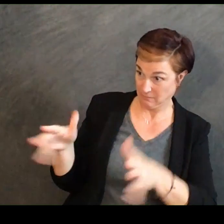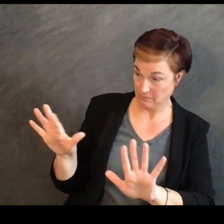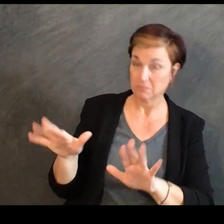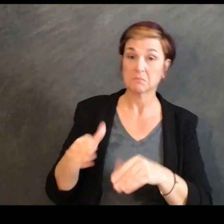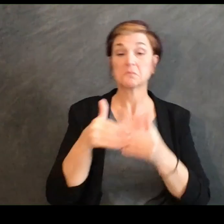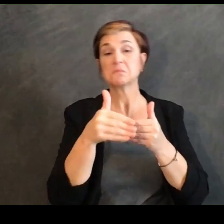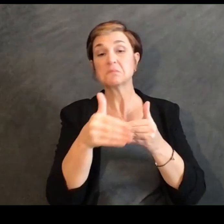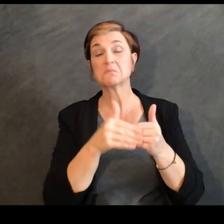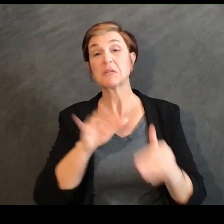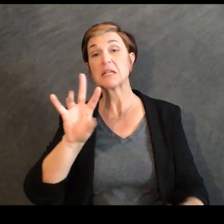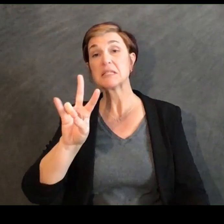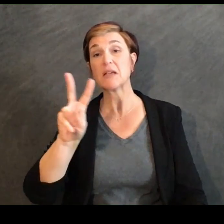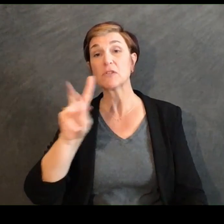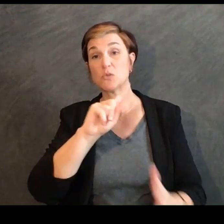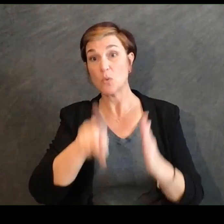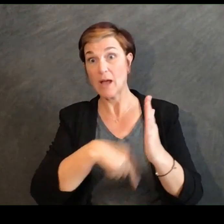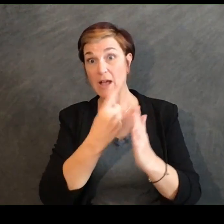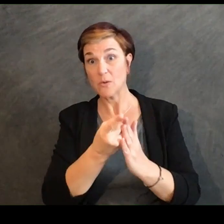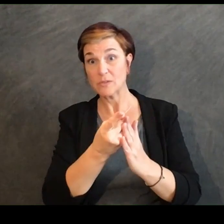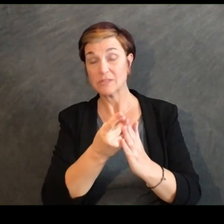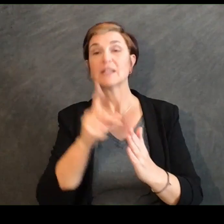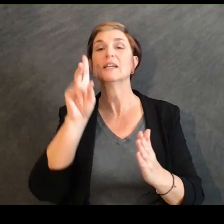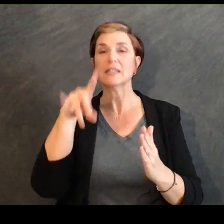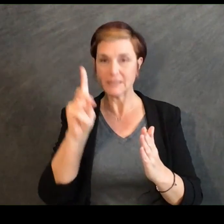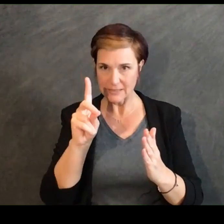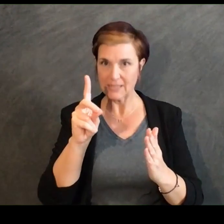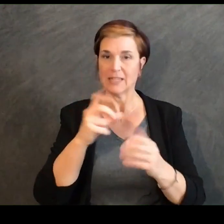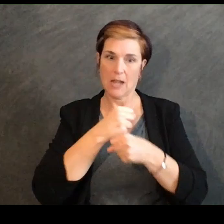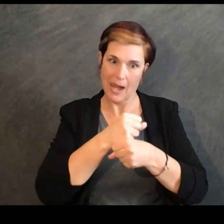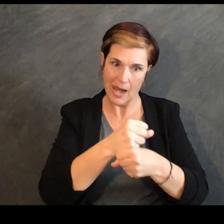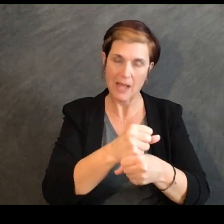hours bringing additional testing access particularly to the outbreak areas of